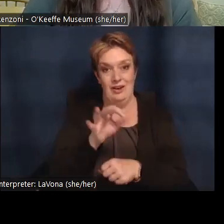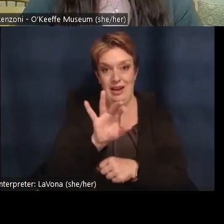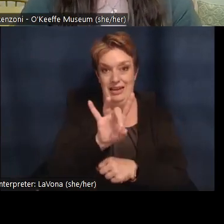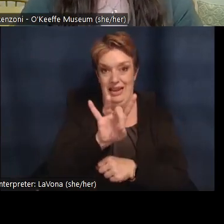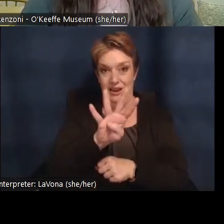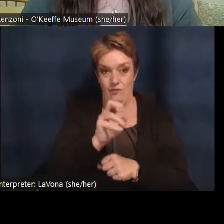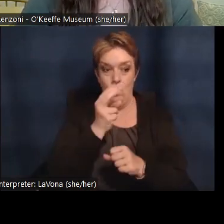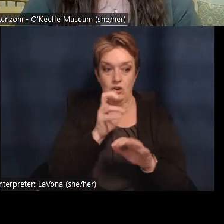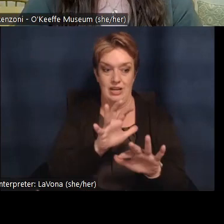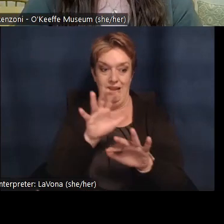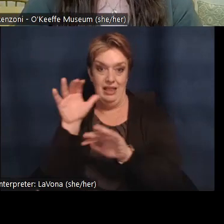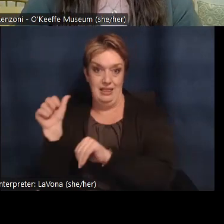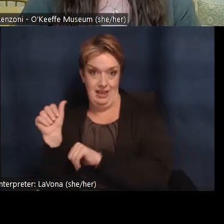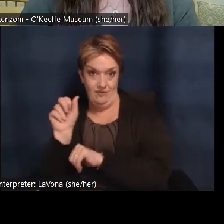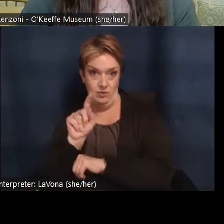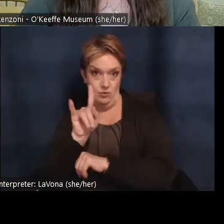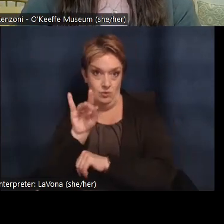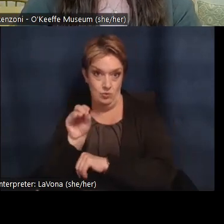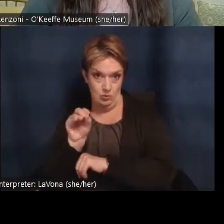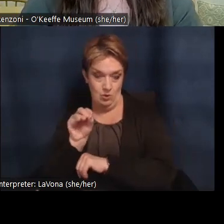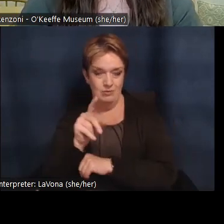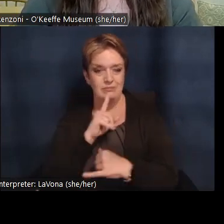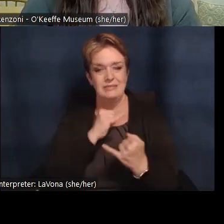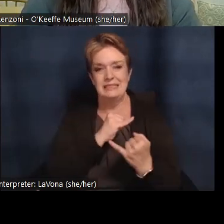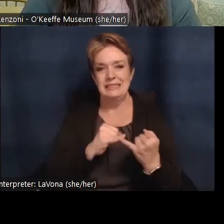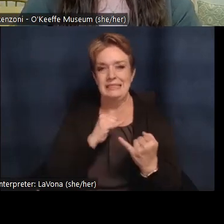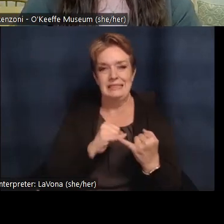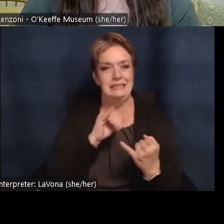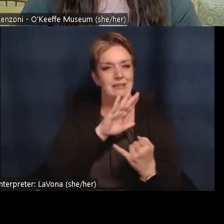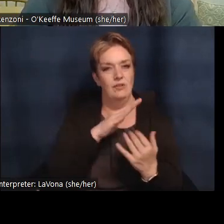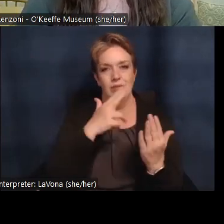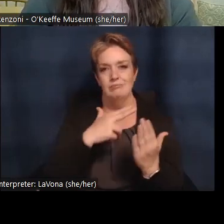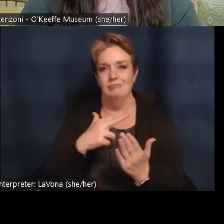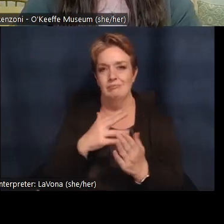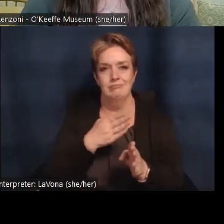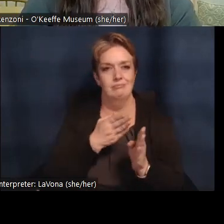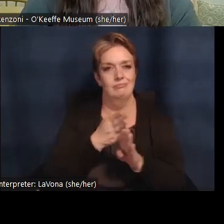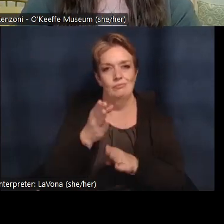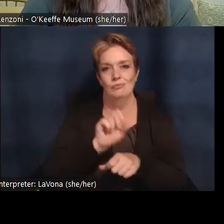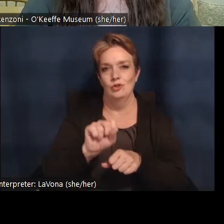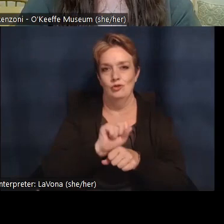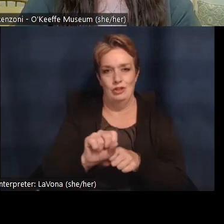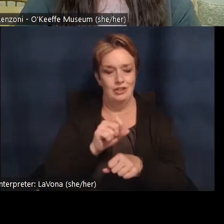This was the very end of her career and she was not making as much artwork.